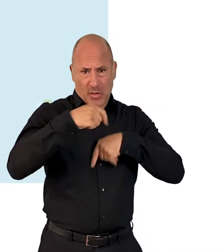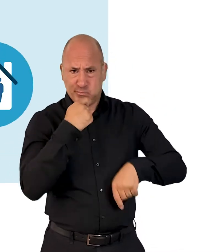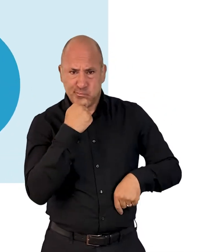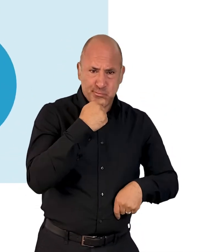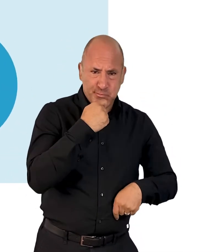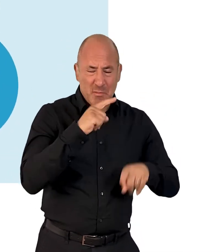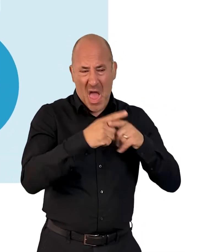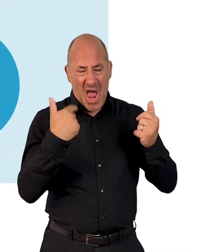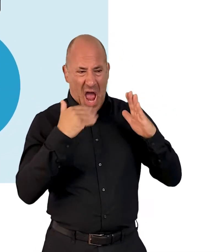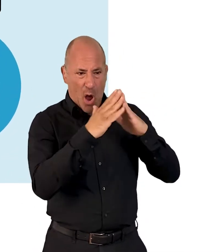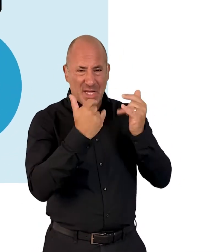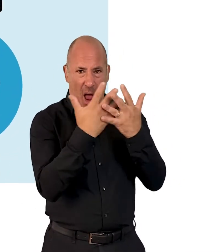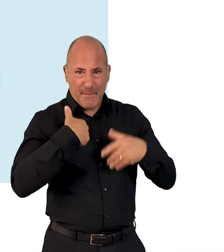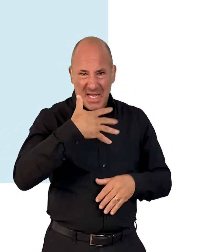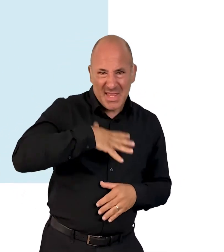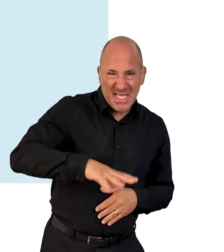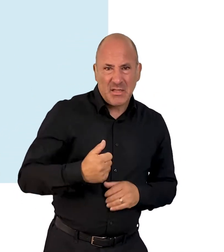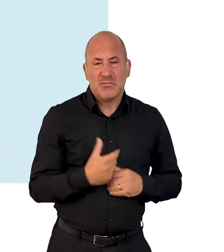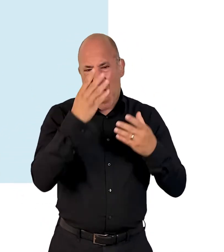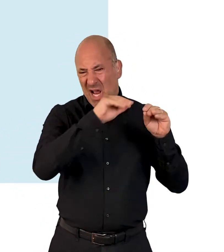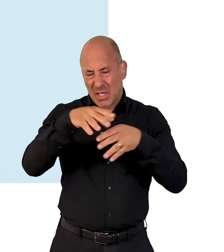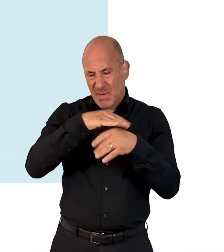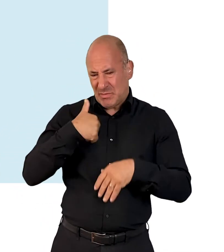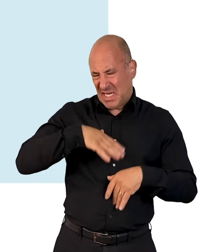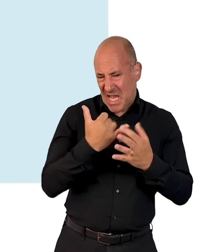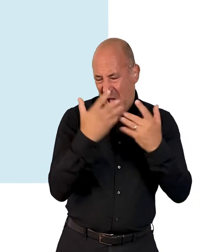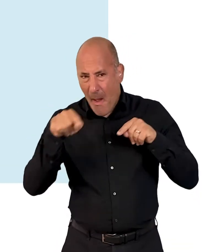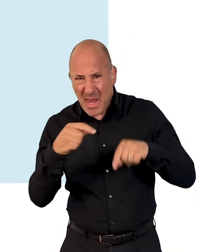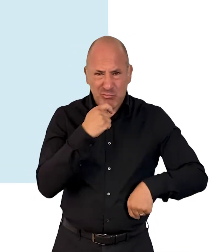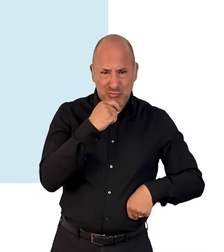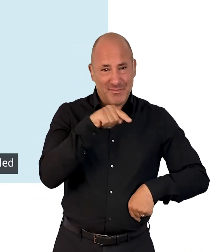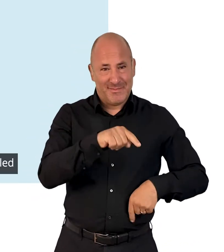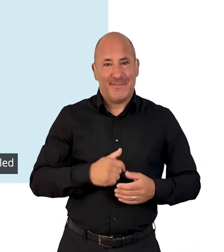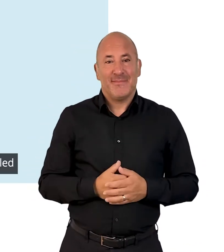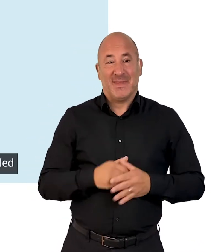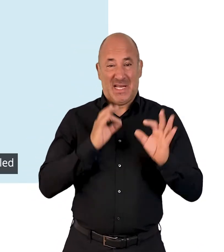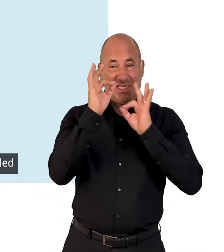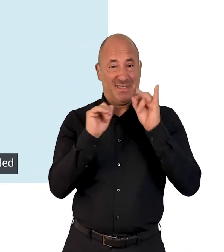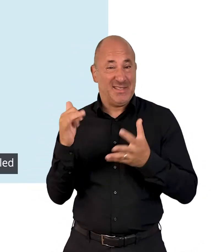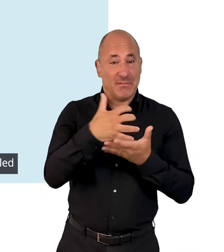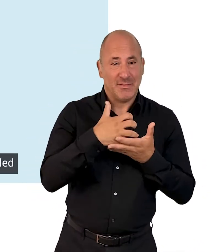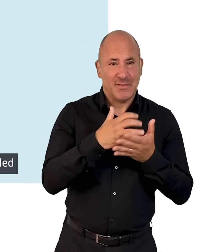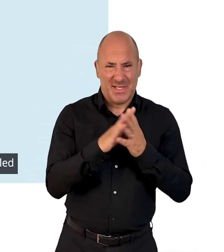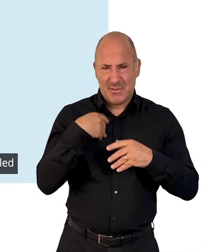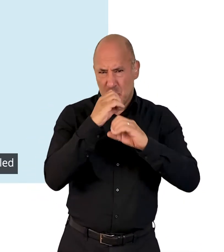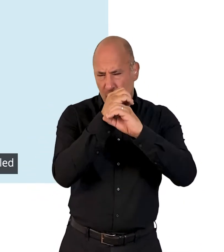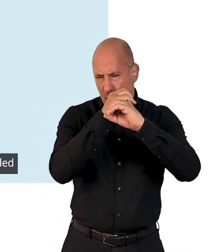like the amount of housing we need and the numbers of education places. The census gives us an important and detailed